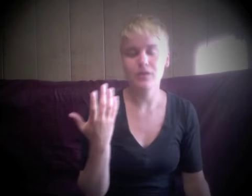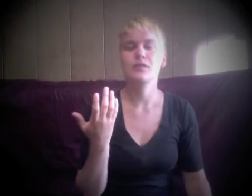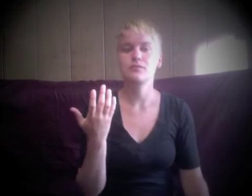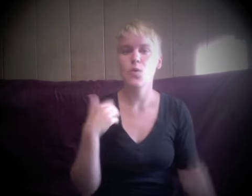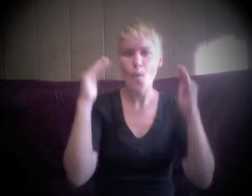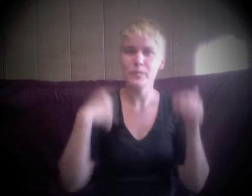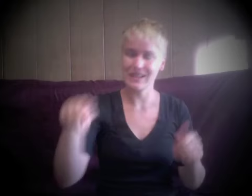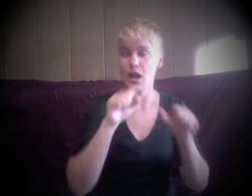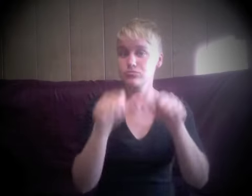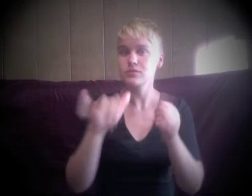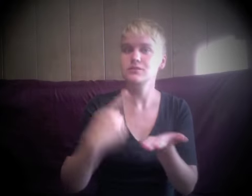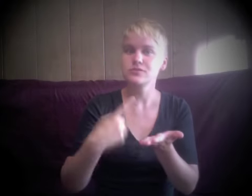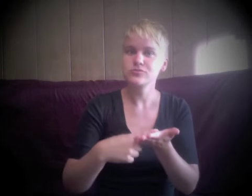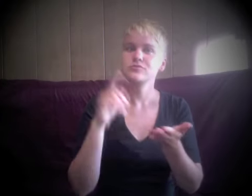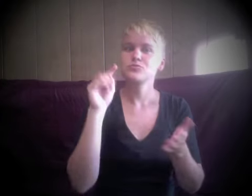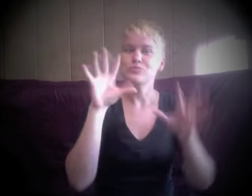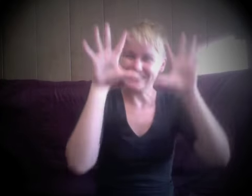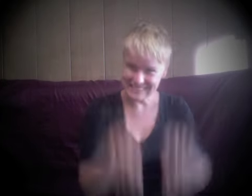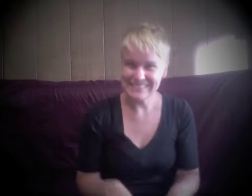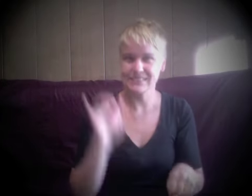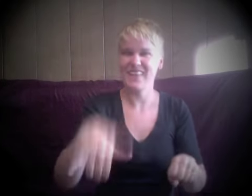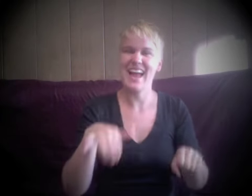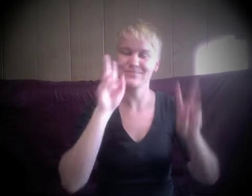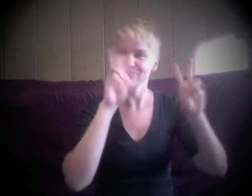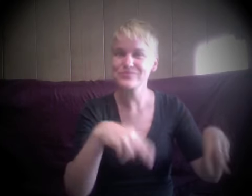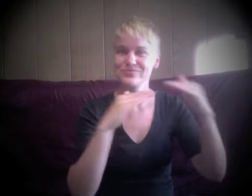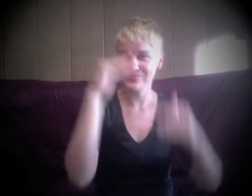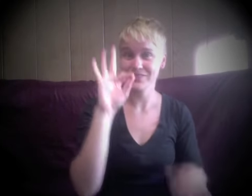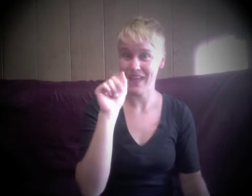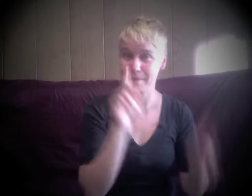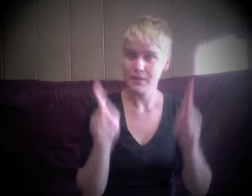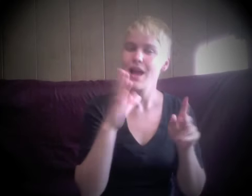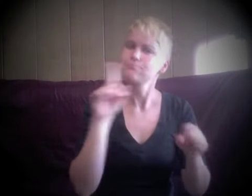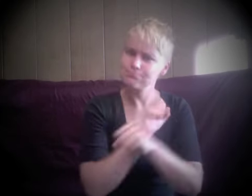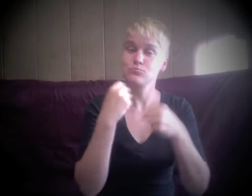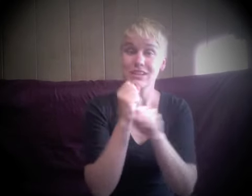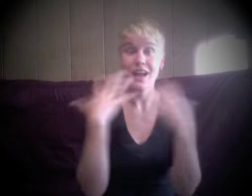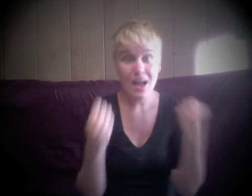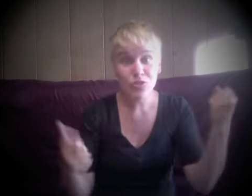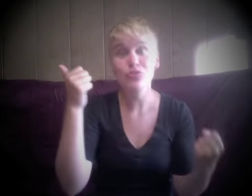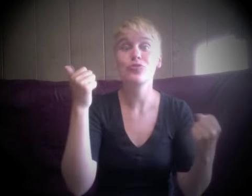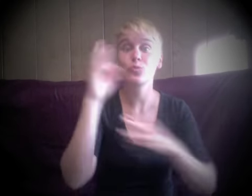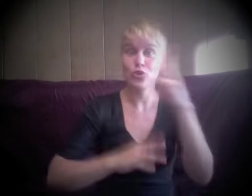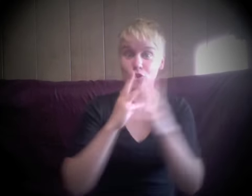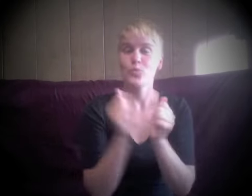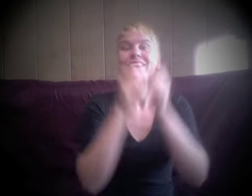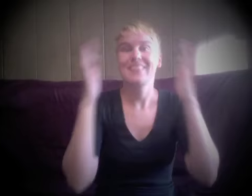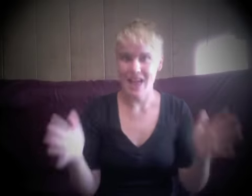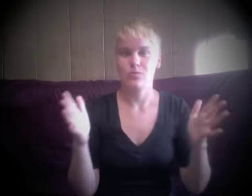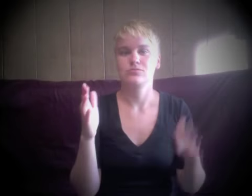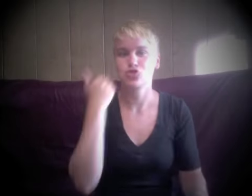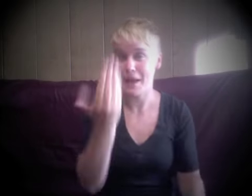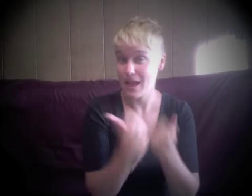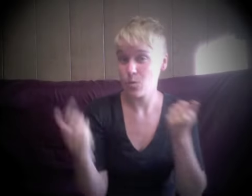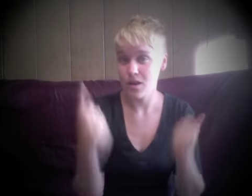I hope we can continue the dialogue to dismantle fatphobia, and create a healthier world without shaming anyone.